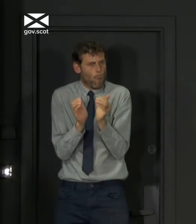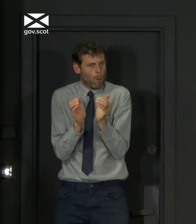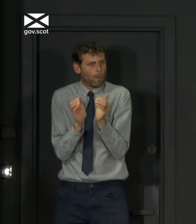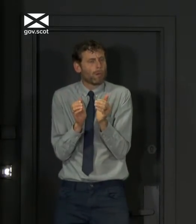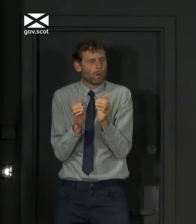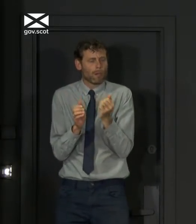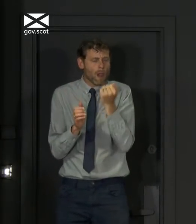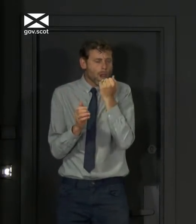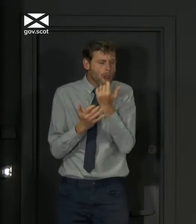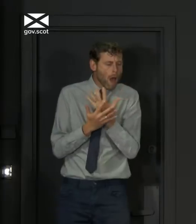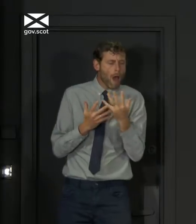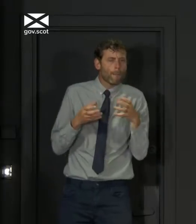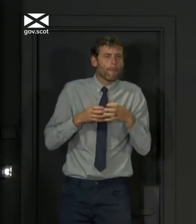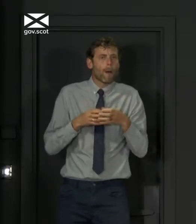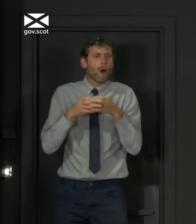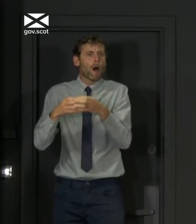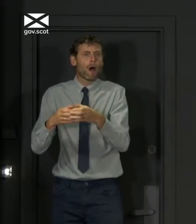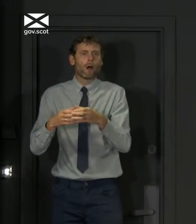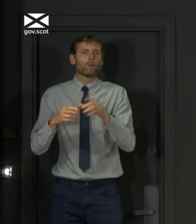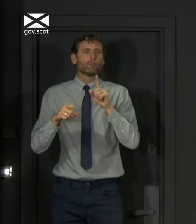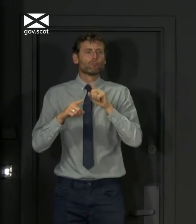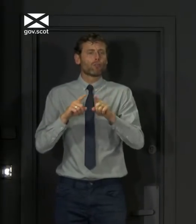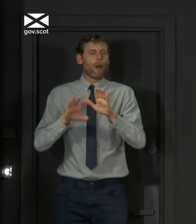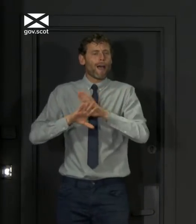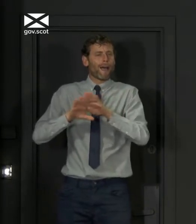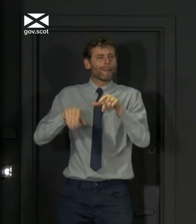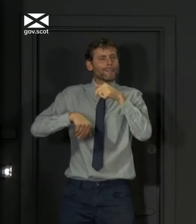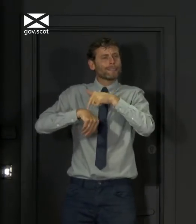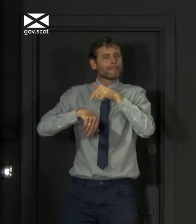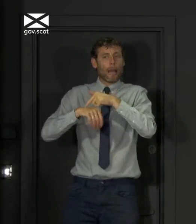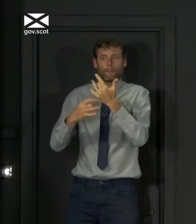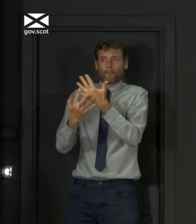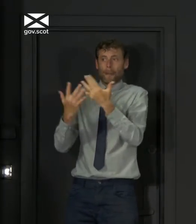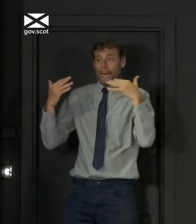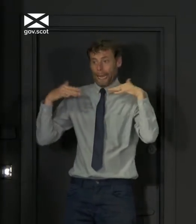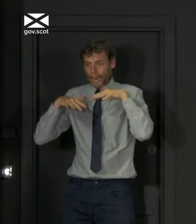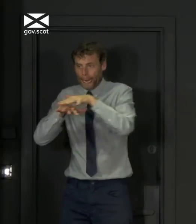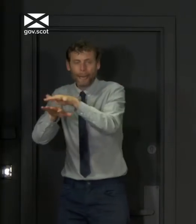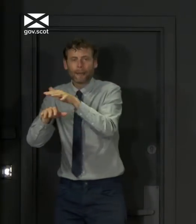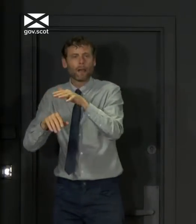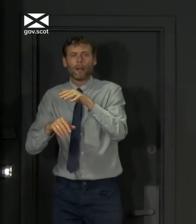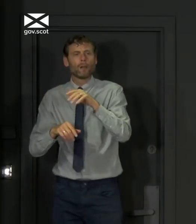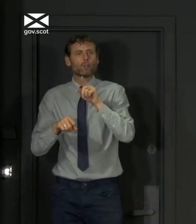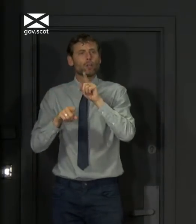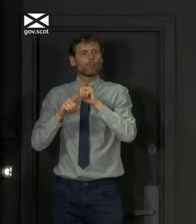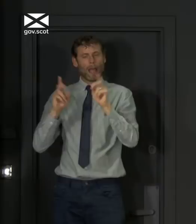to crowded shops at peak times - choose a time when the shops are likely to be less busy.